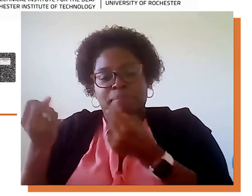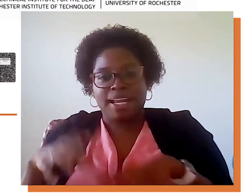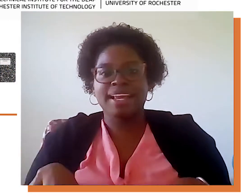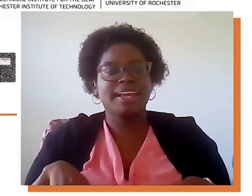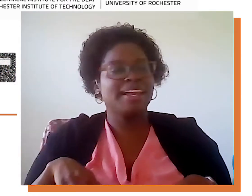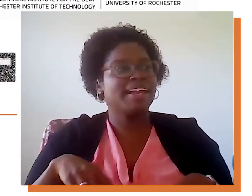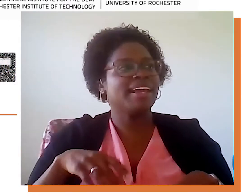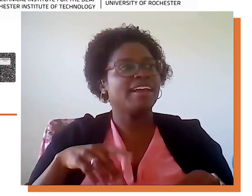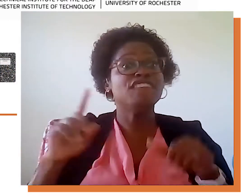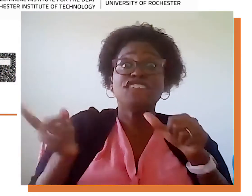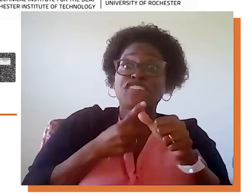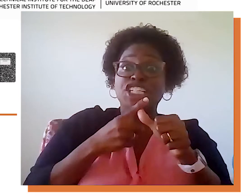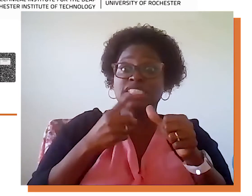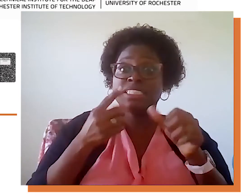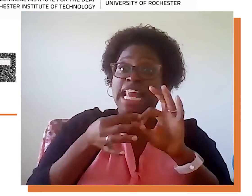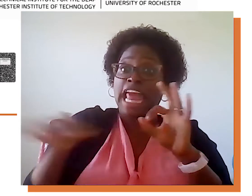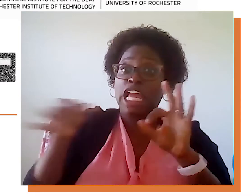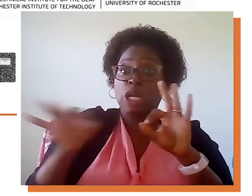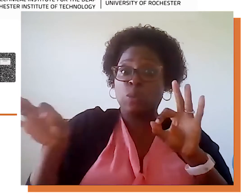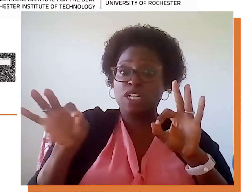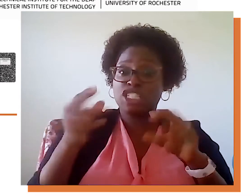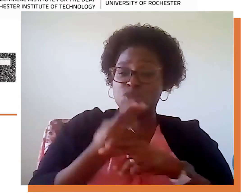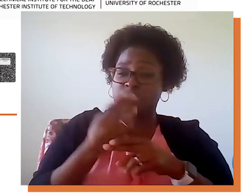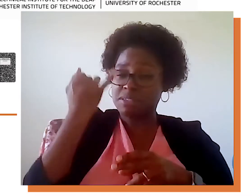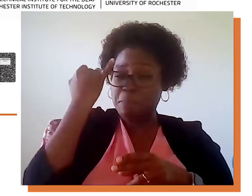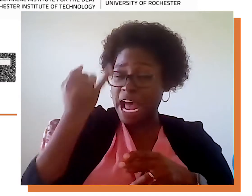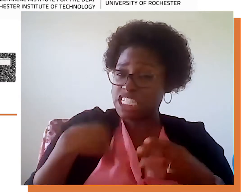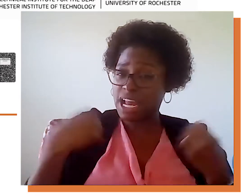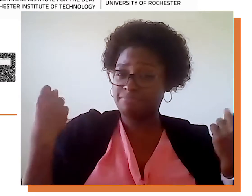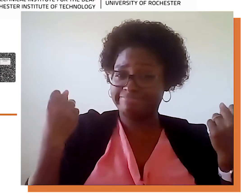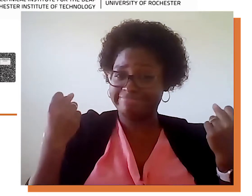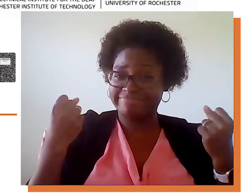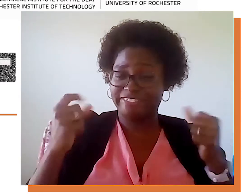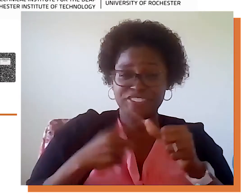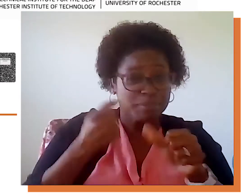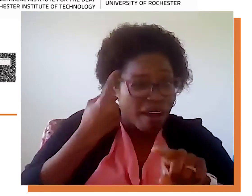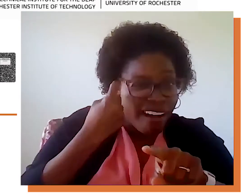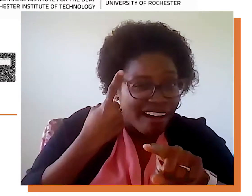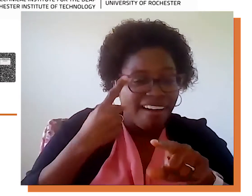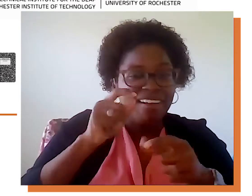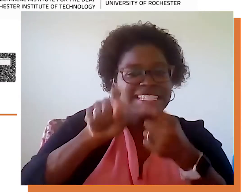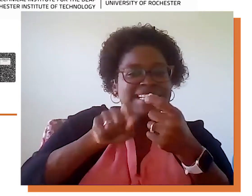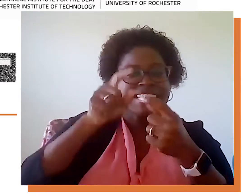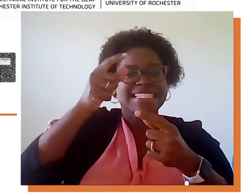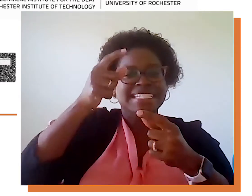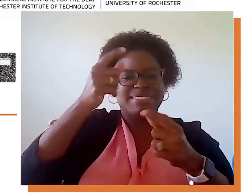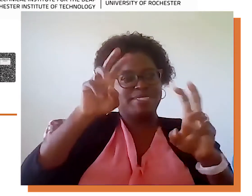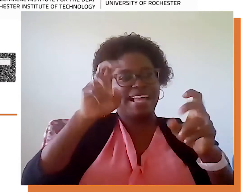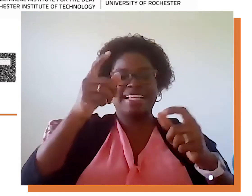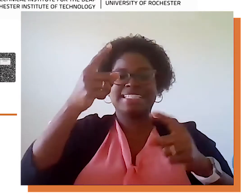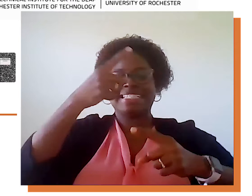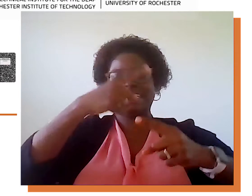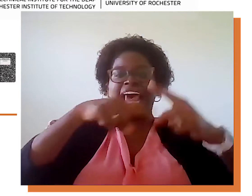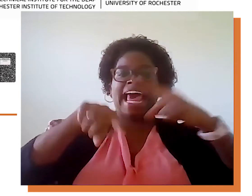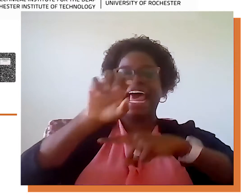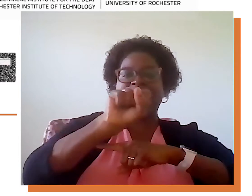was similar to what many mainstream students feel. I signed more than I spoke, if you can believe that.